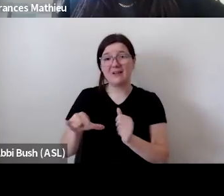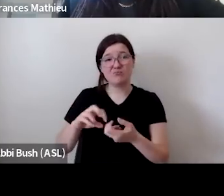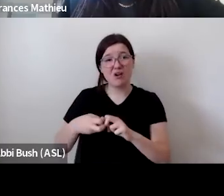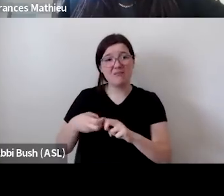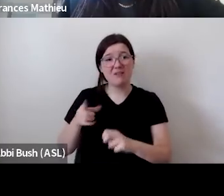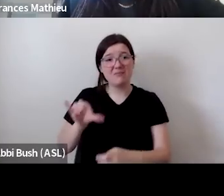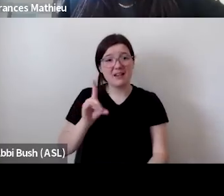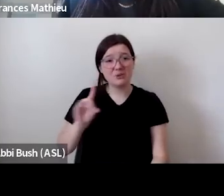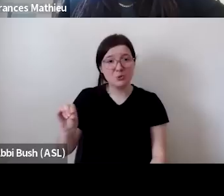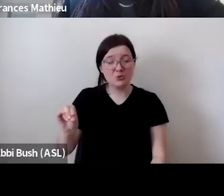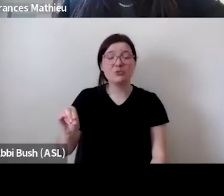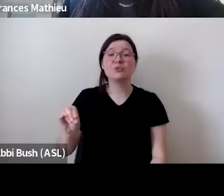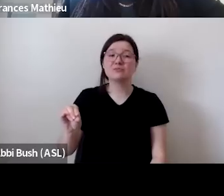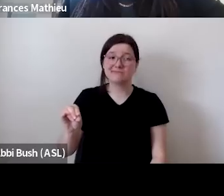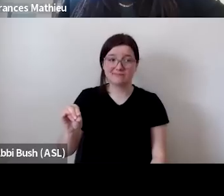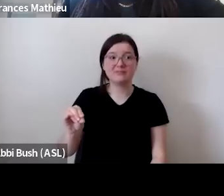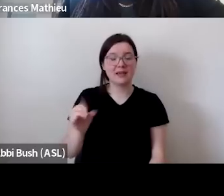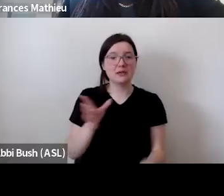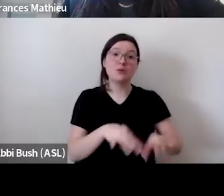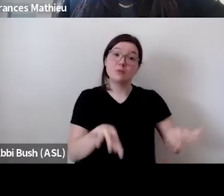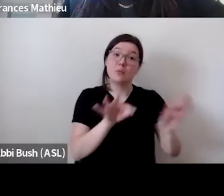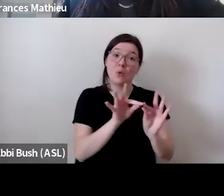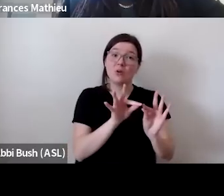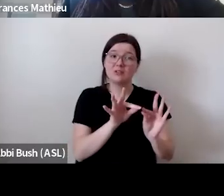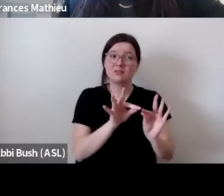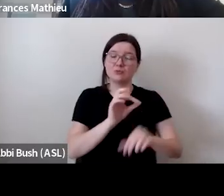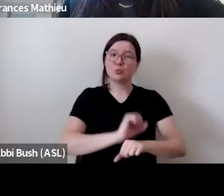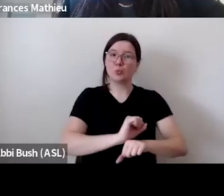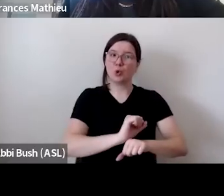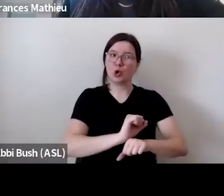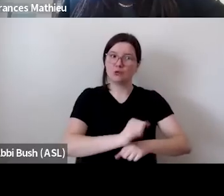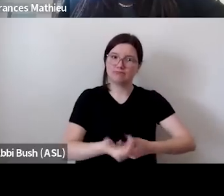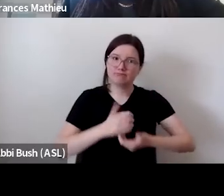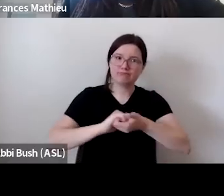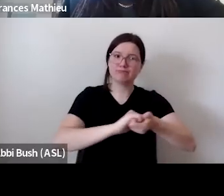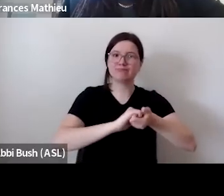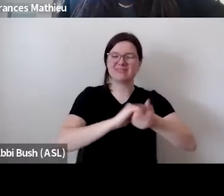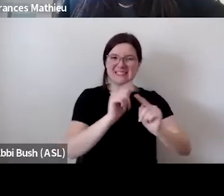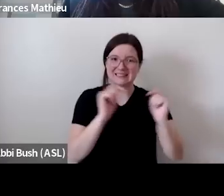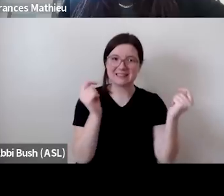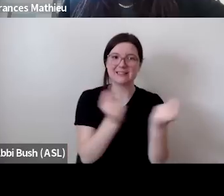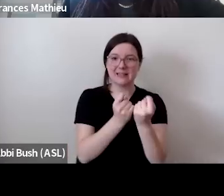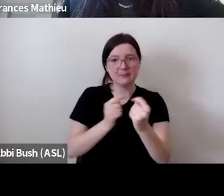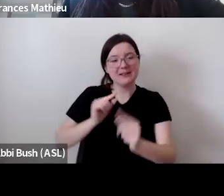or helping someone and work as a team. And hopefully we can get there bit by bit. Also focusing on the safety first and foremost.